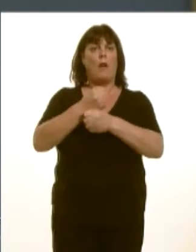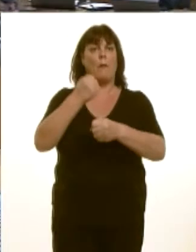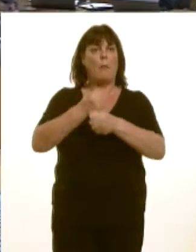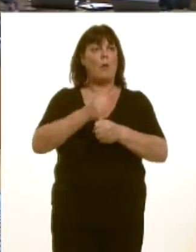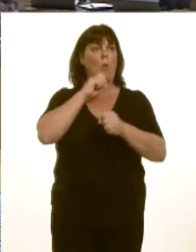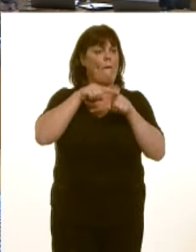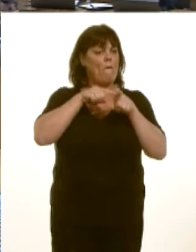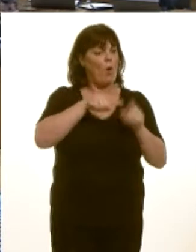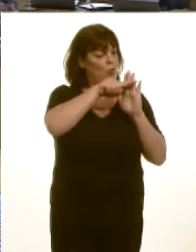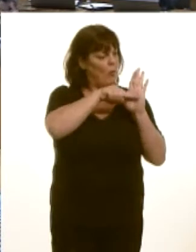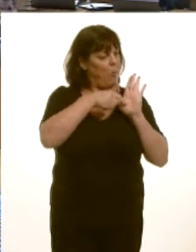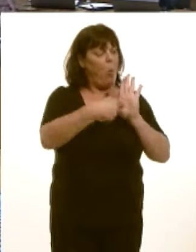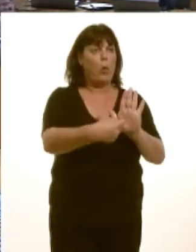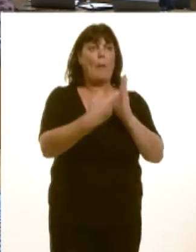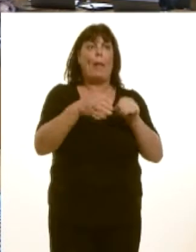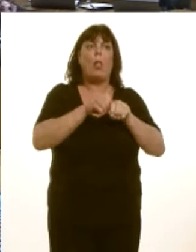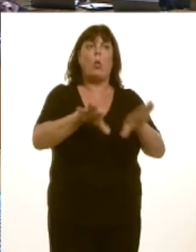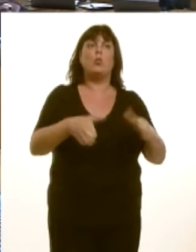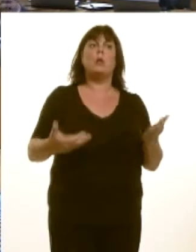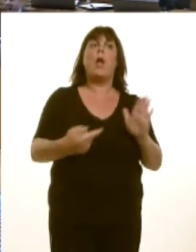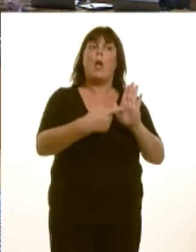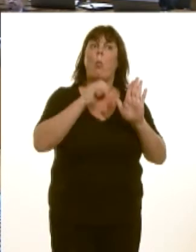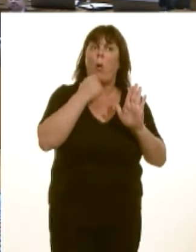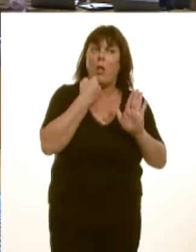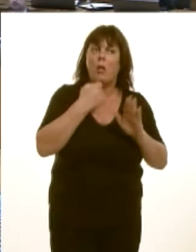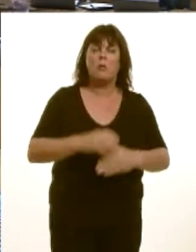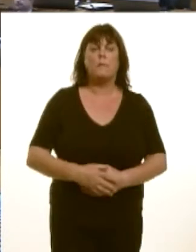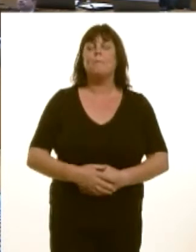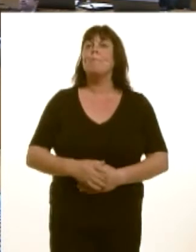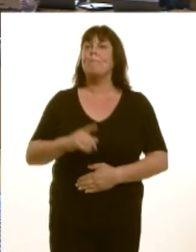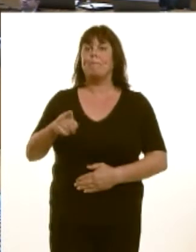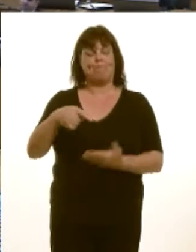Carwyn Jones: Well, ‘Together for Mental Health’ provides that framework and I know